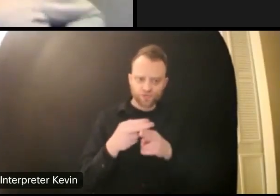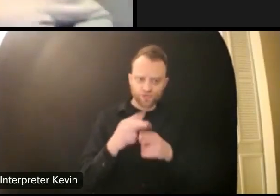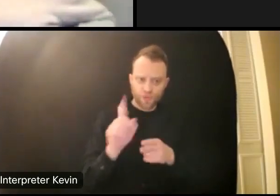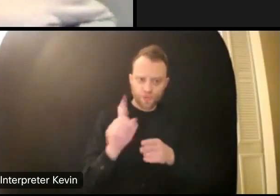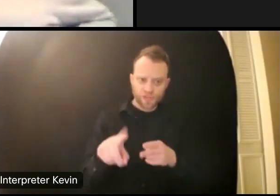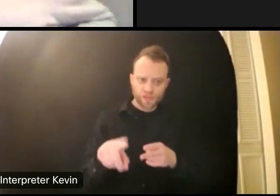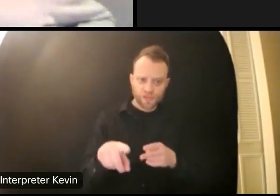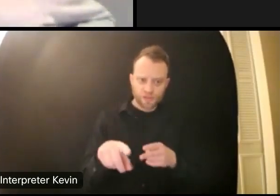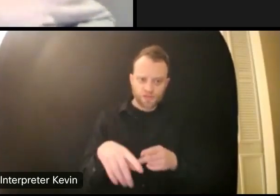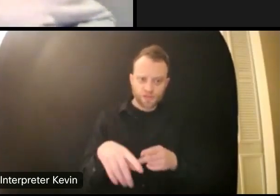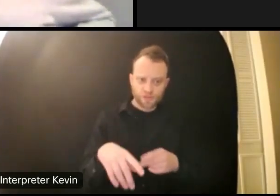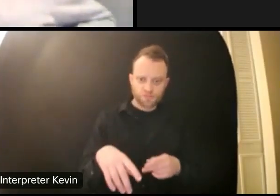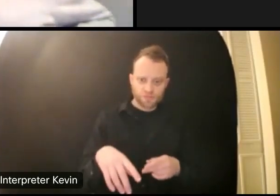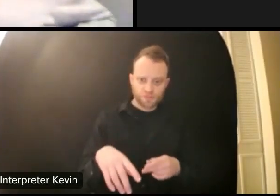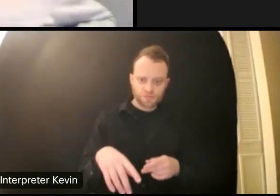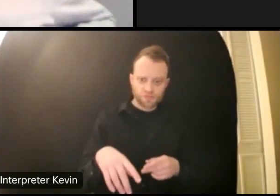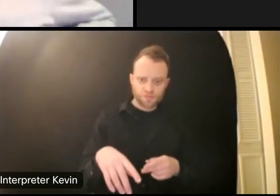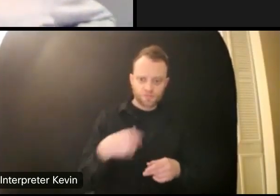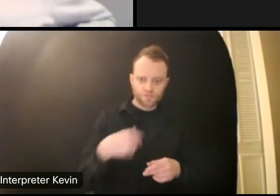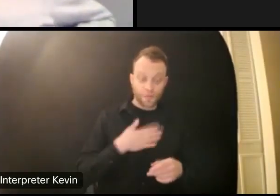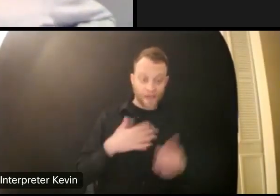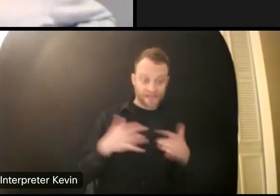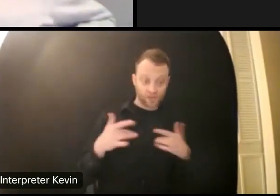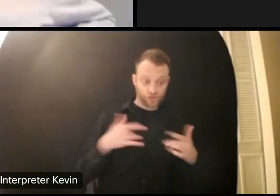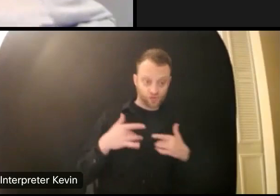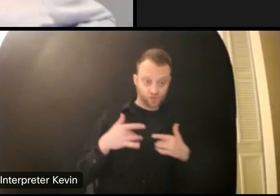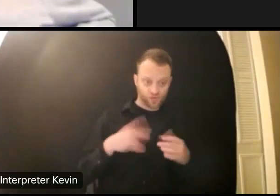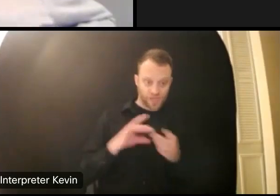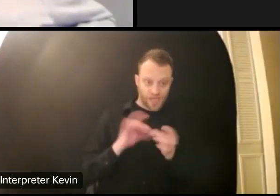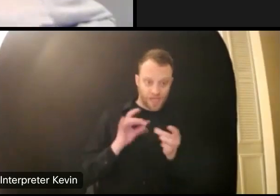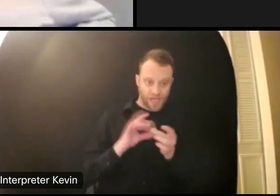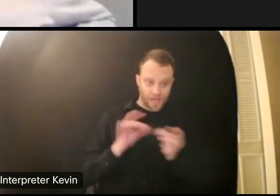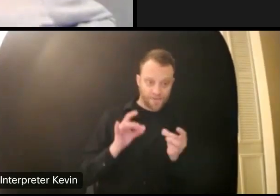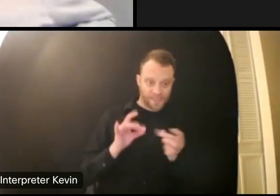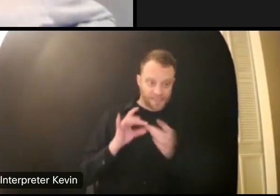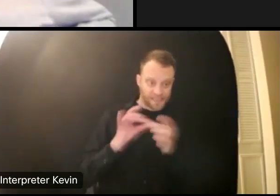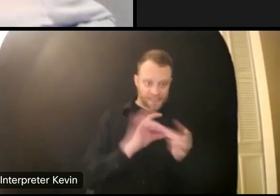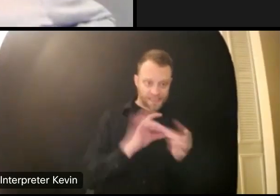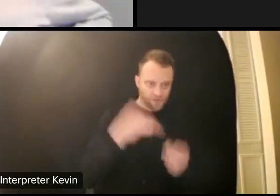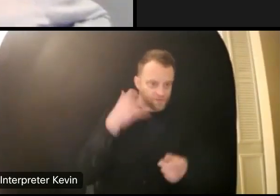offline. I'm concerned about the comments about the phone. I do use a Google Voice.